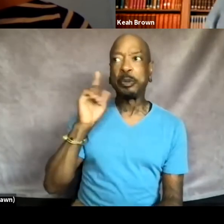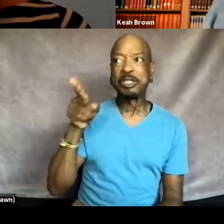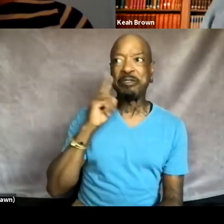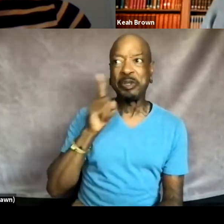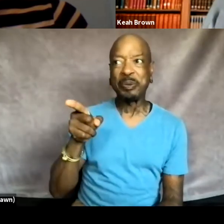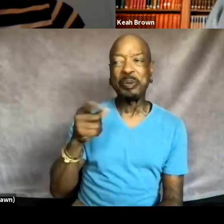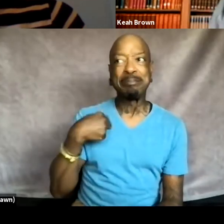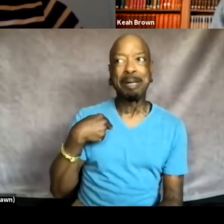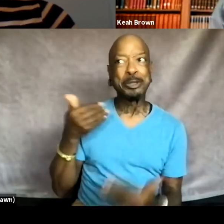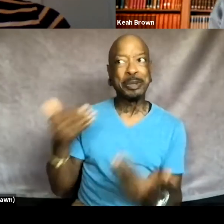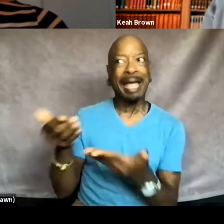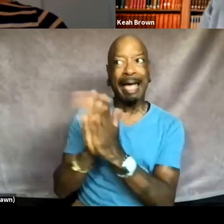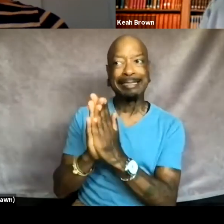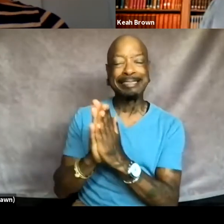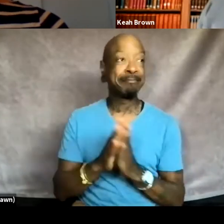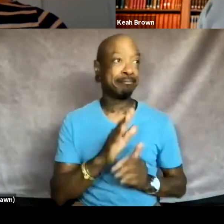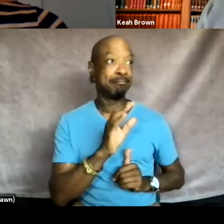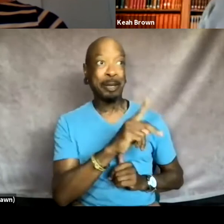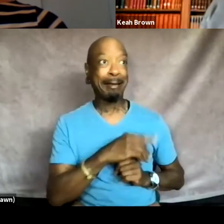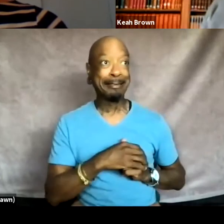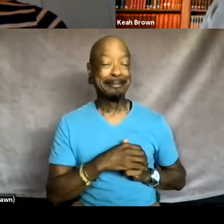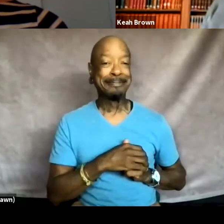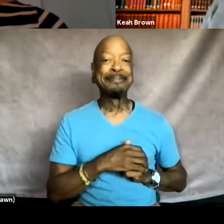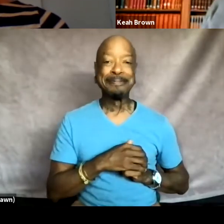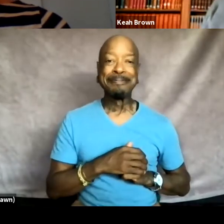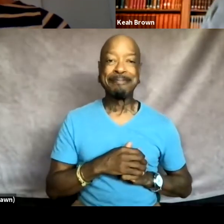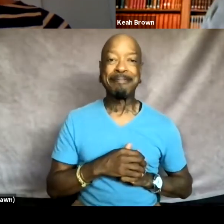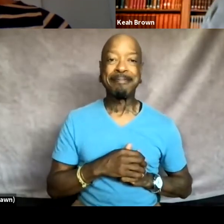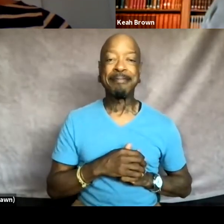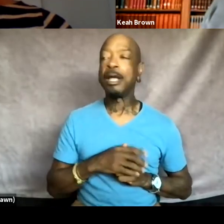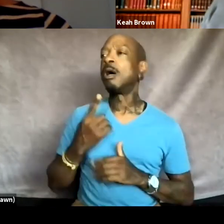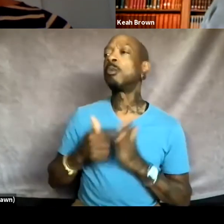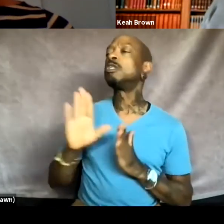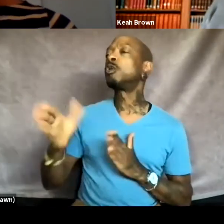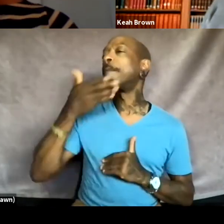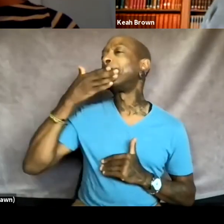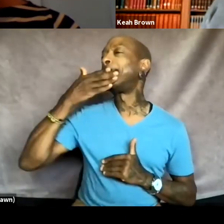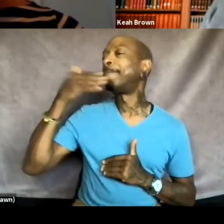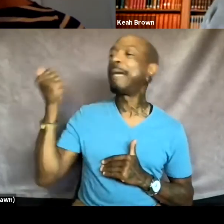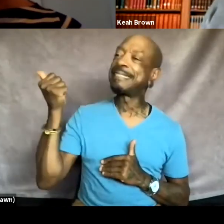it. Nicole Redding (she/her): What is your, what is your best April Fools memory, and I know